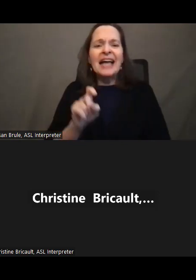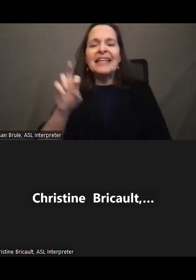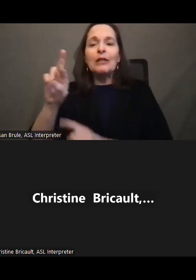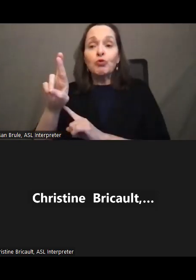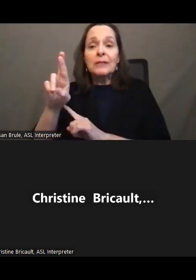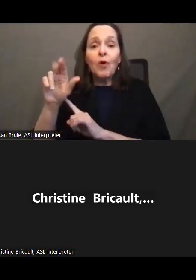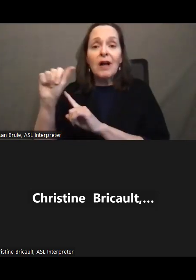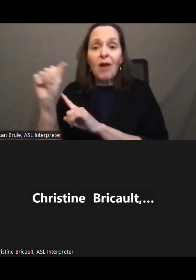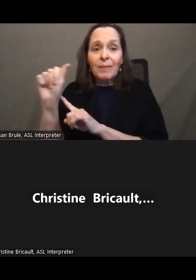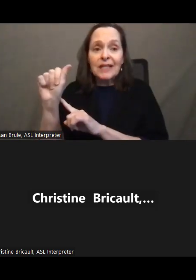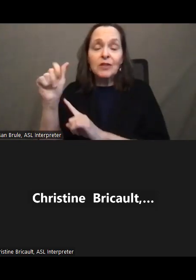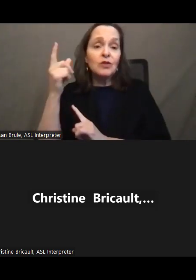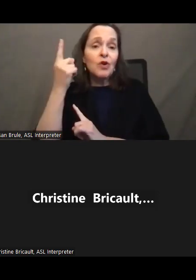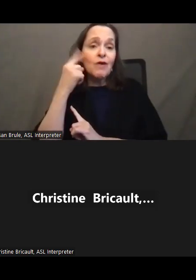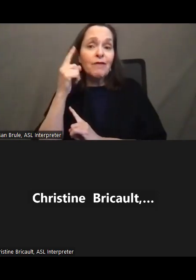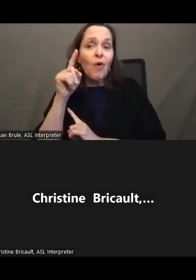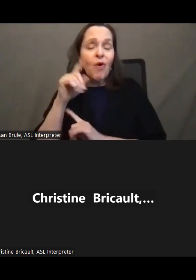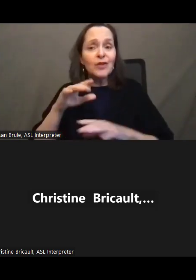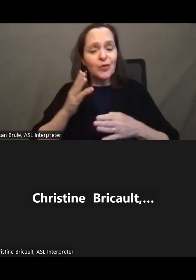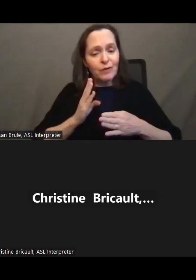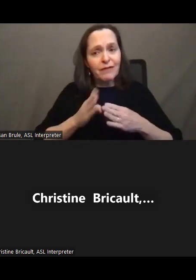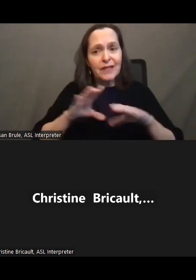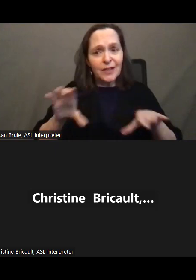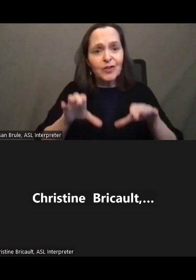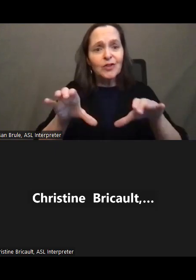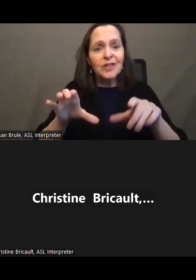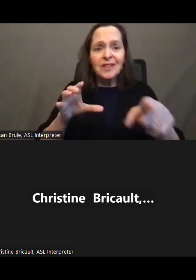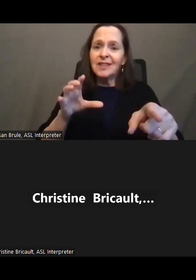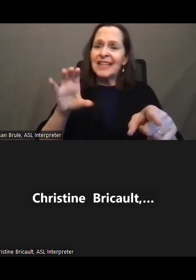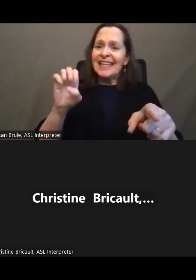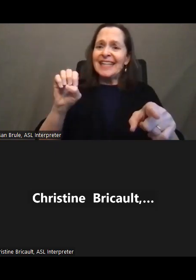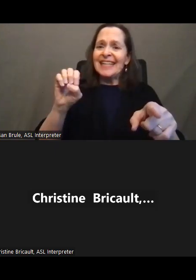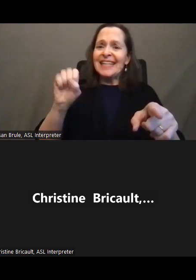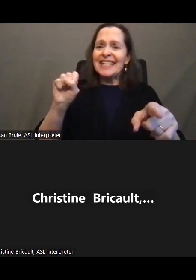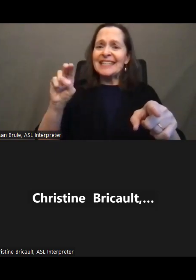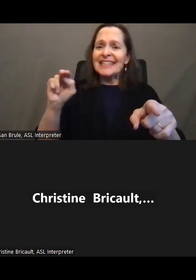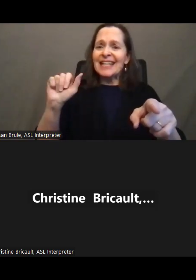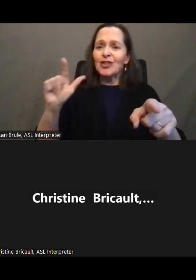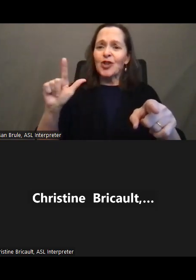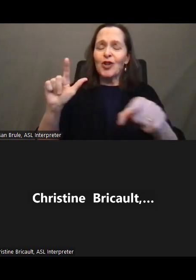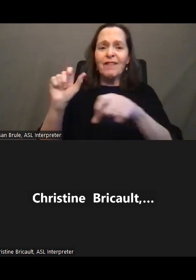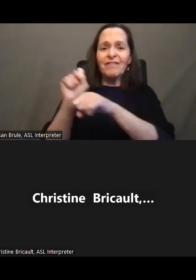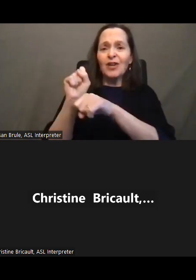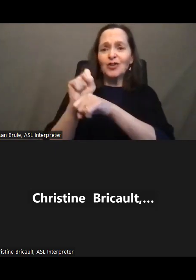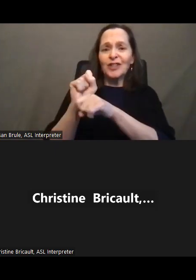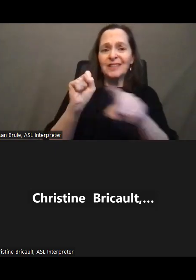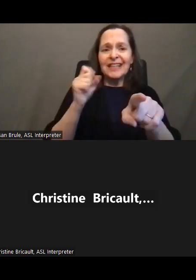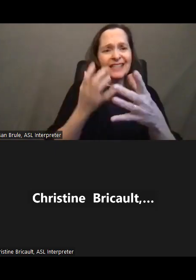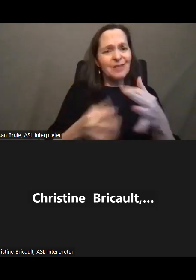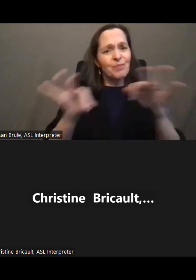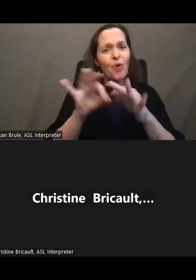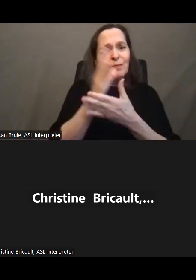Including reviewing incoming correspondence, which could be e-mail or handwritten or printed mail.